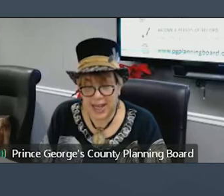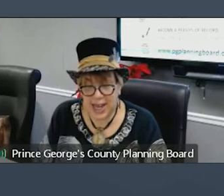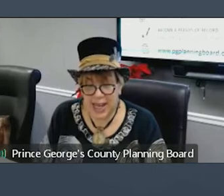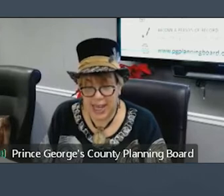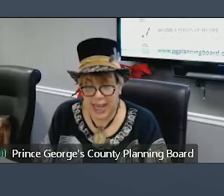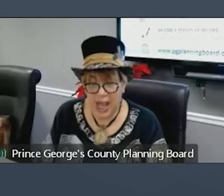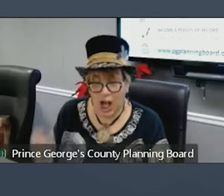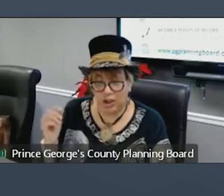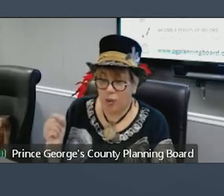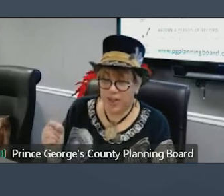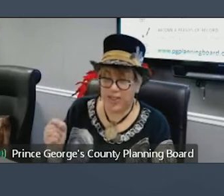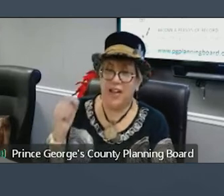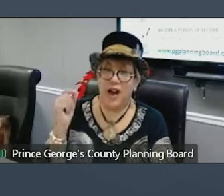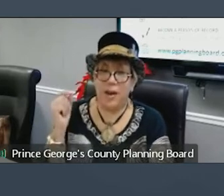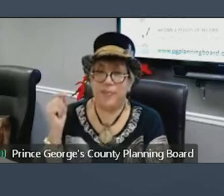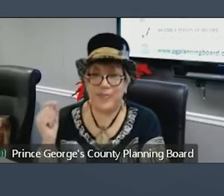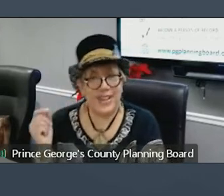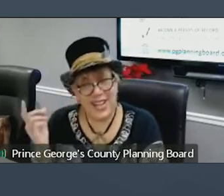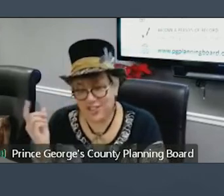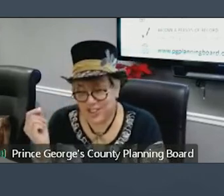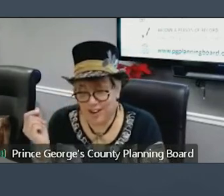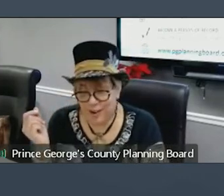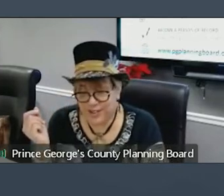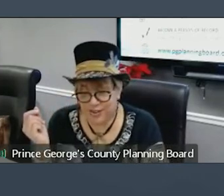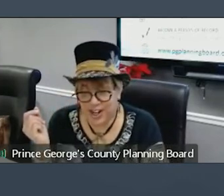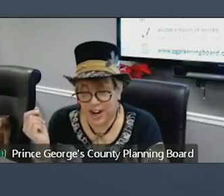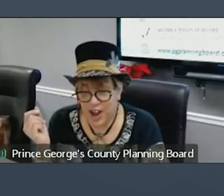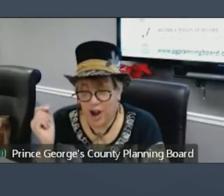He along with legendary Rosie Greer race to subdue the